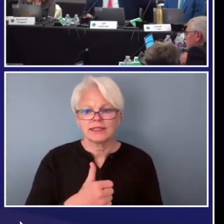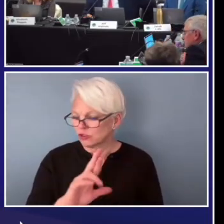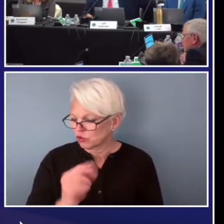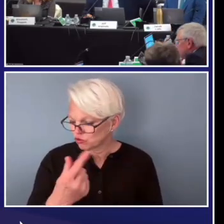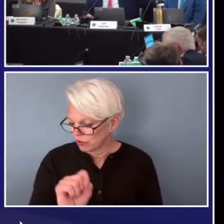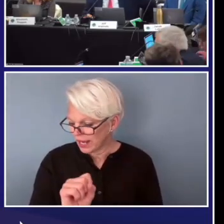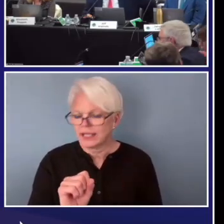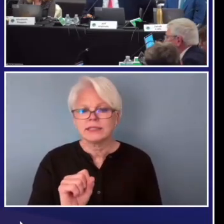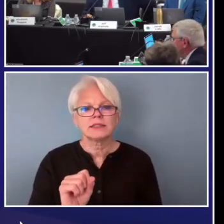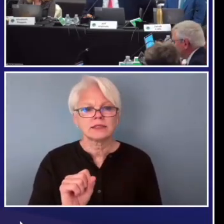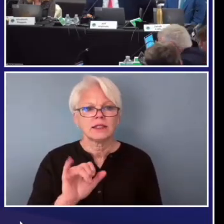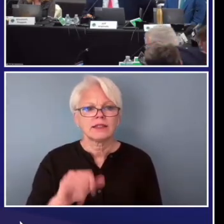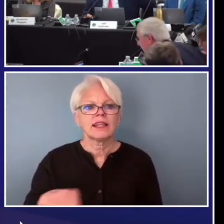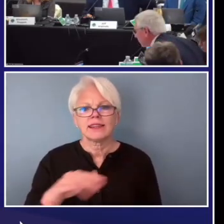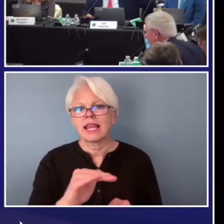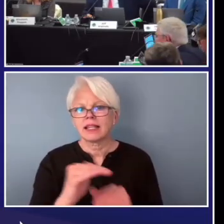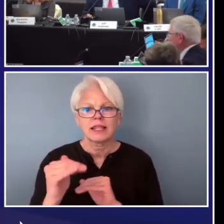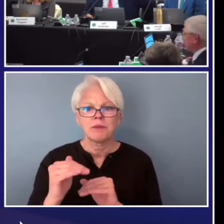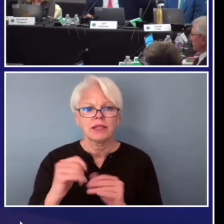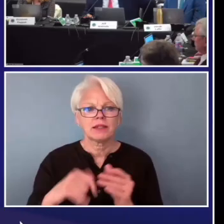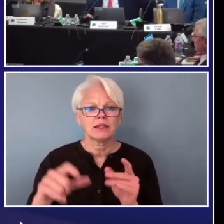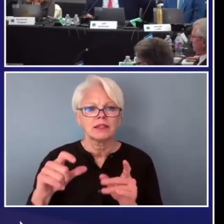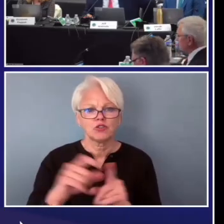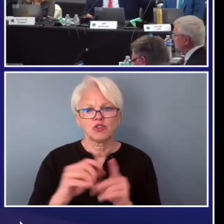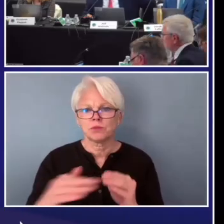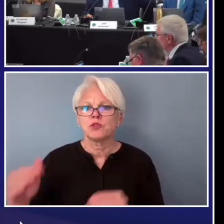they limited the term, um, too much. And so we're correcting that.